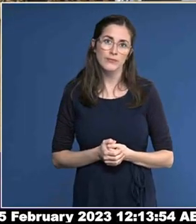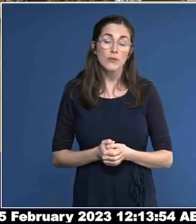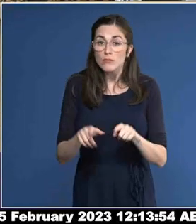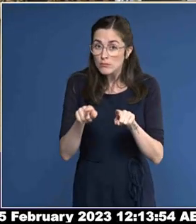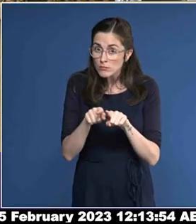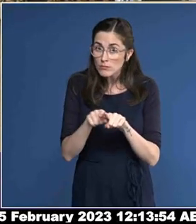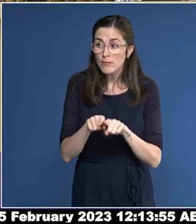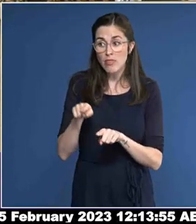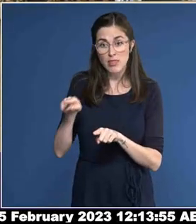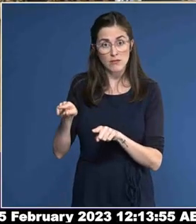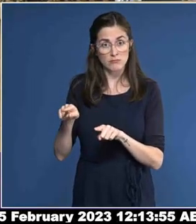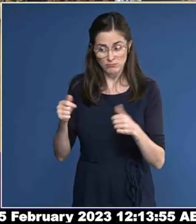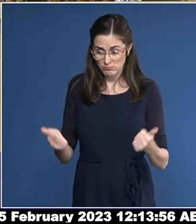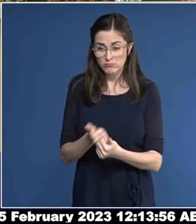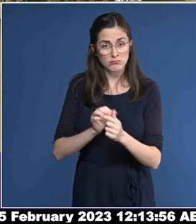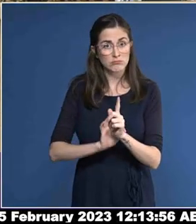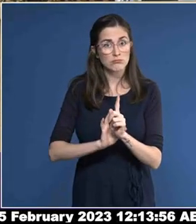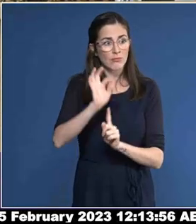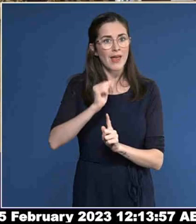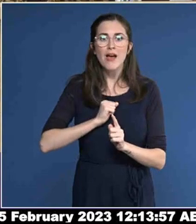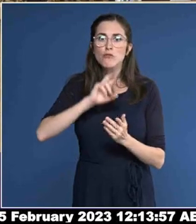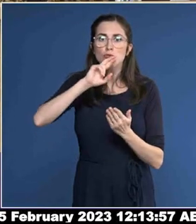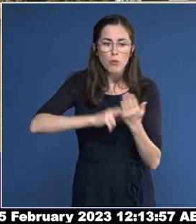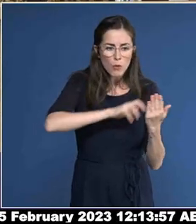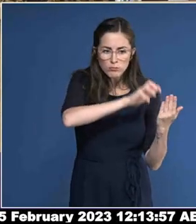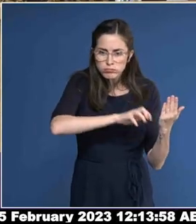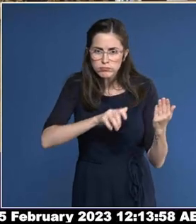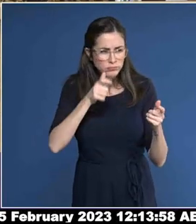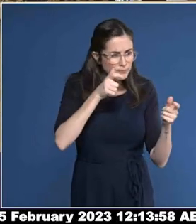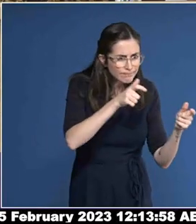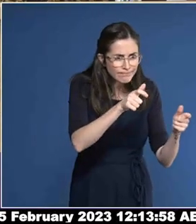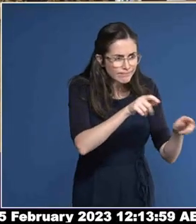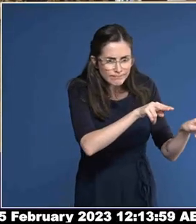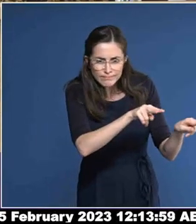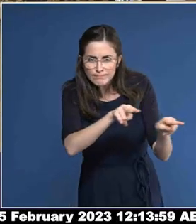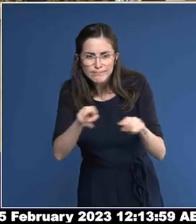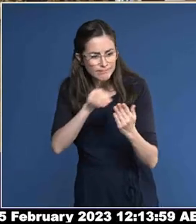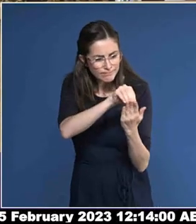in reporting across all of our - both our board reporting and also the reporting that